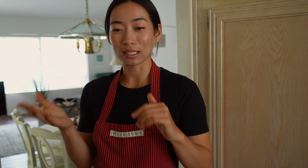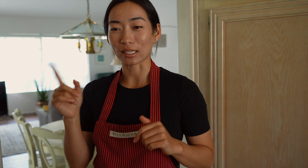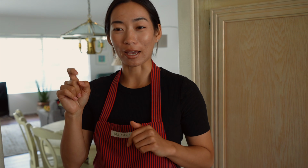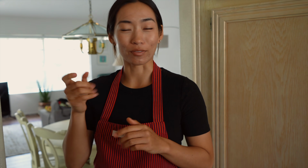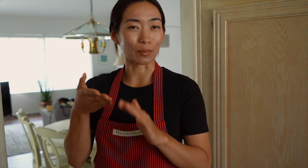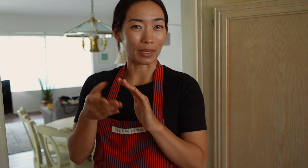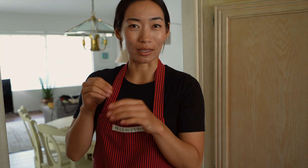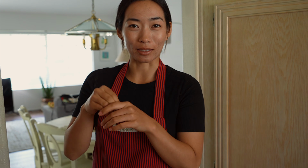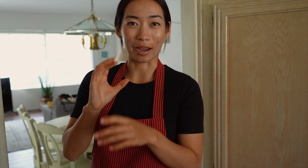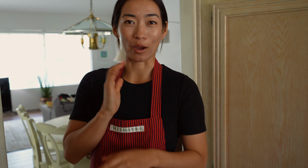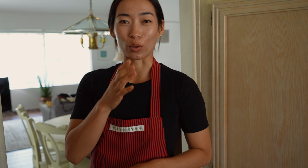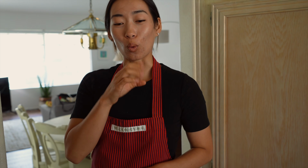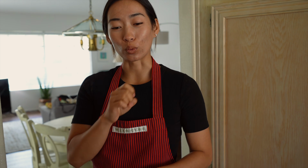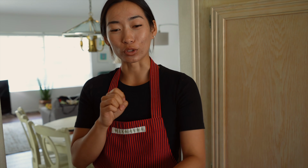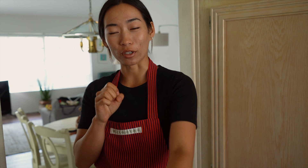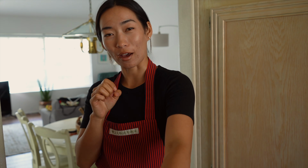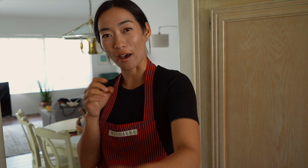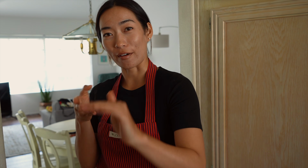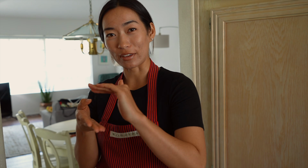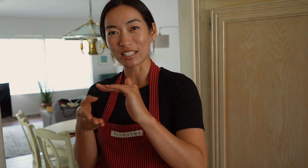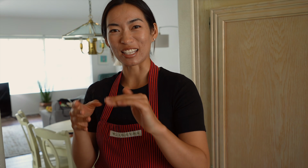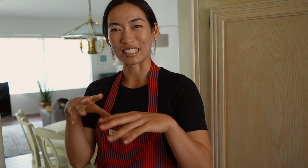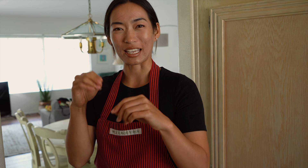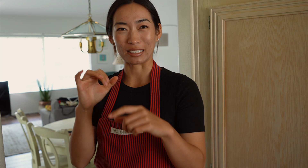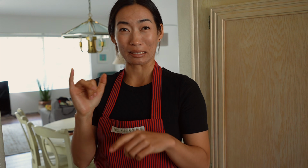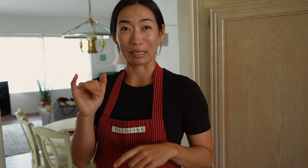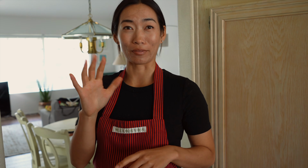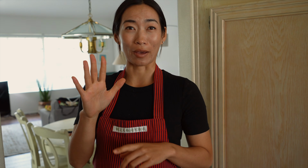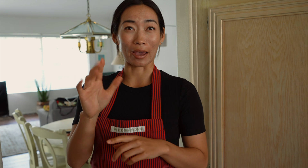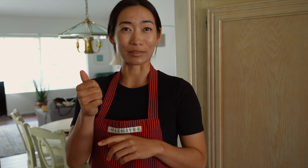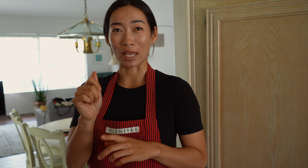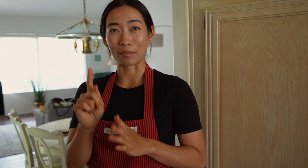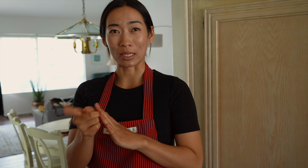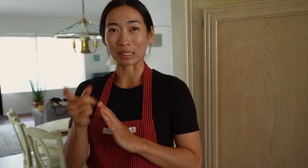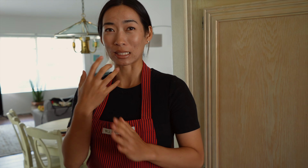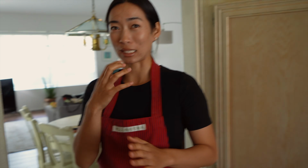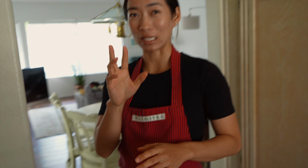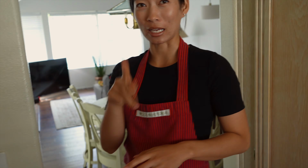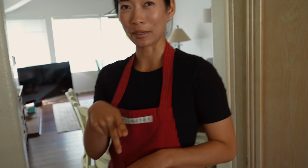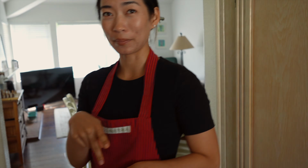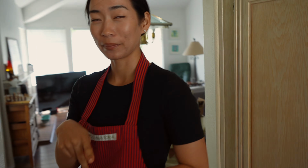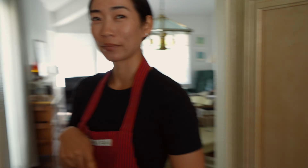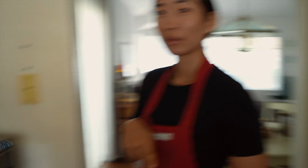I have to bake in our older oven it takes like five ten minutes to heat up